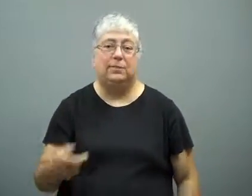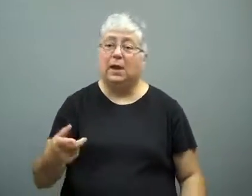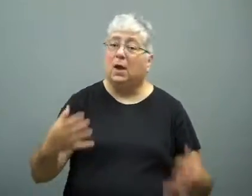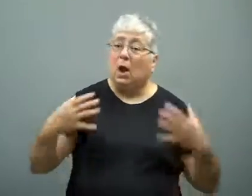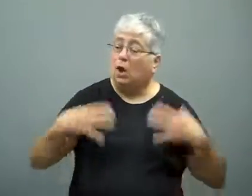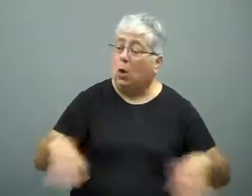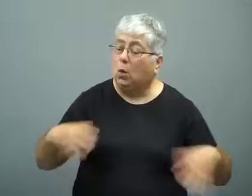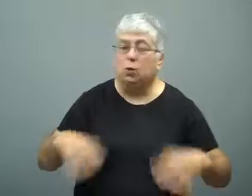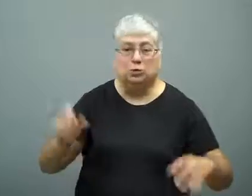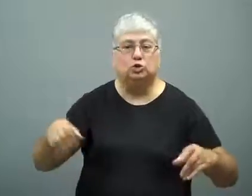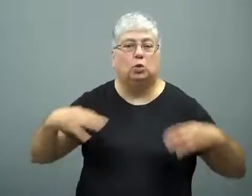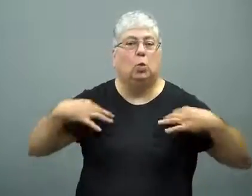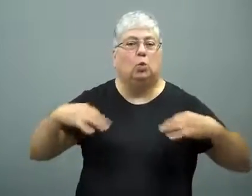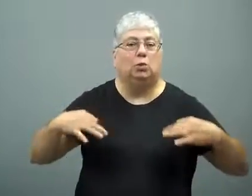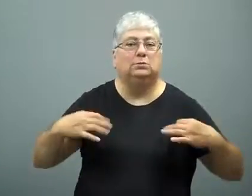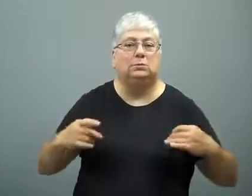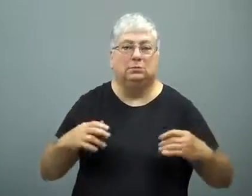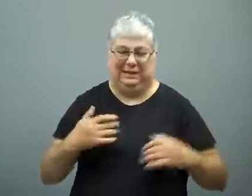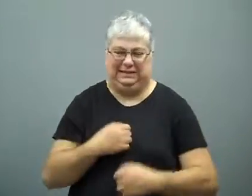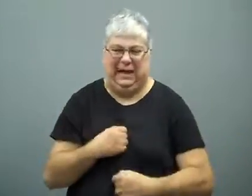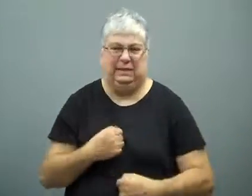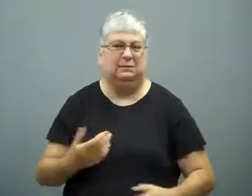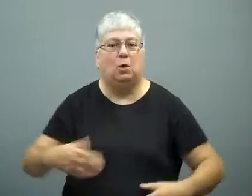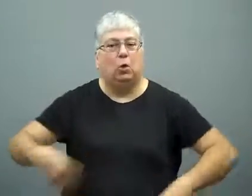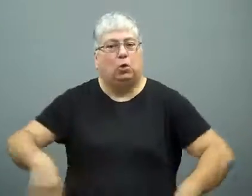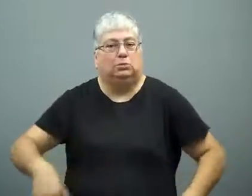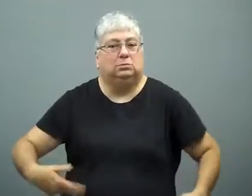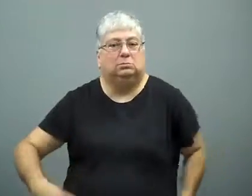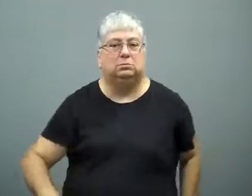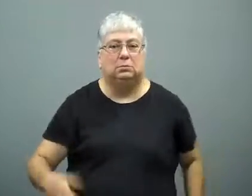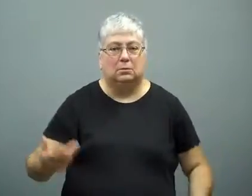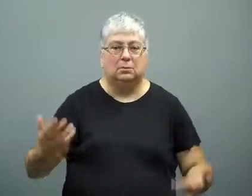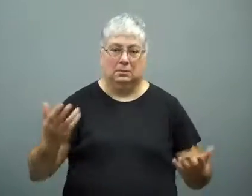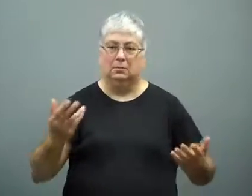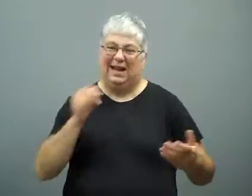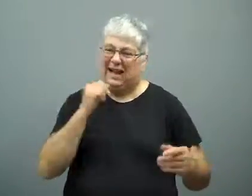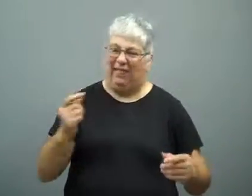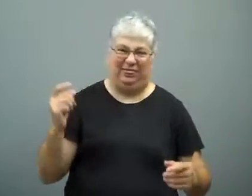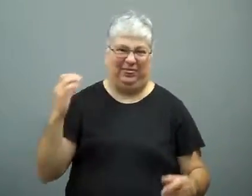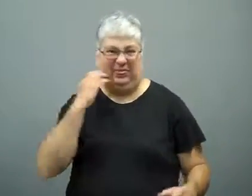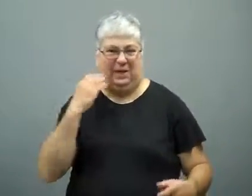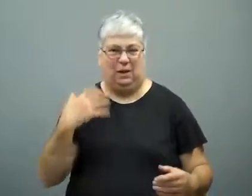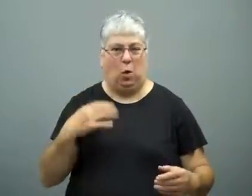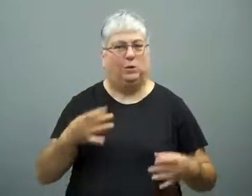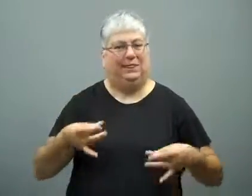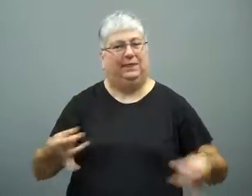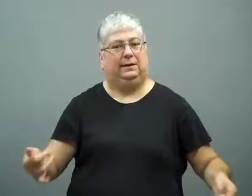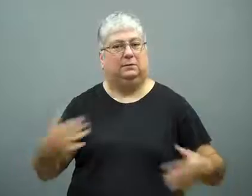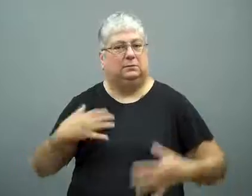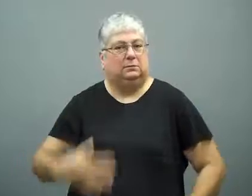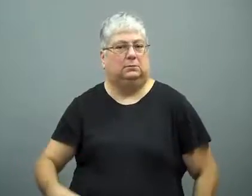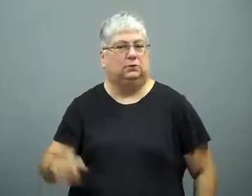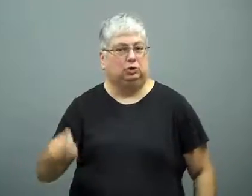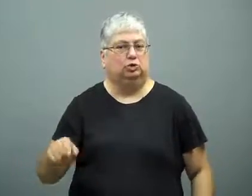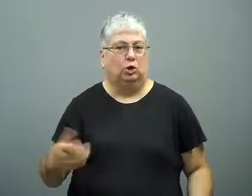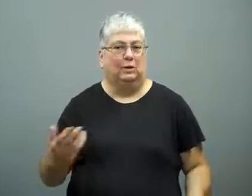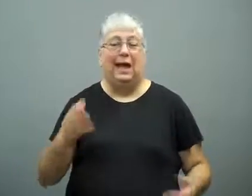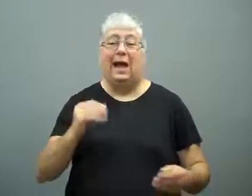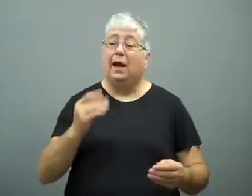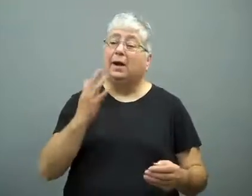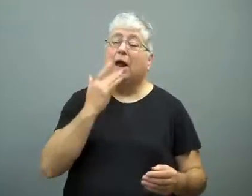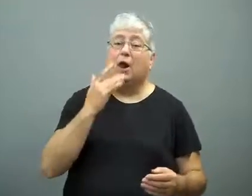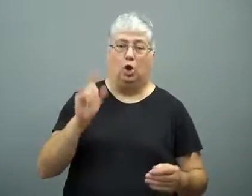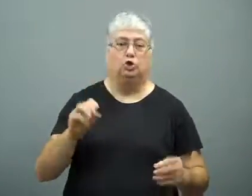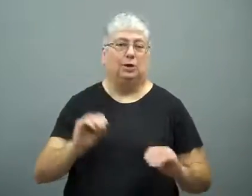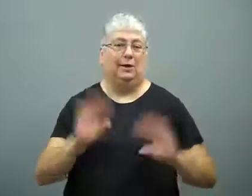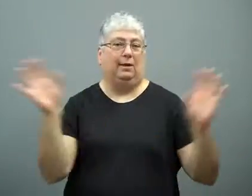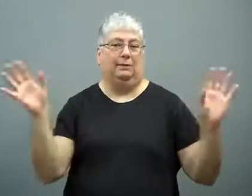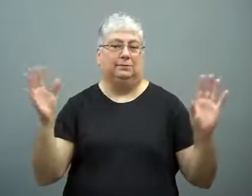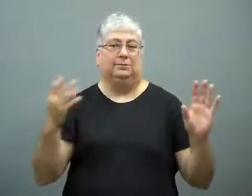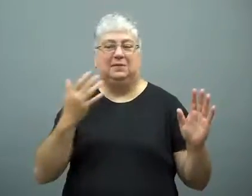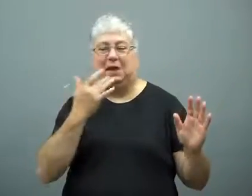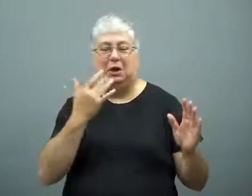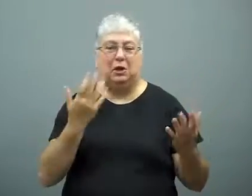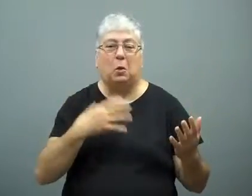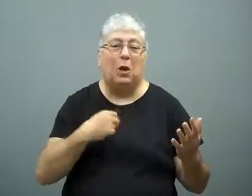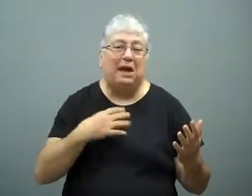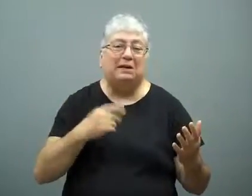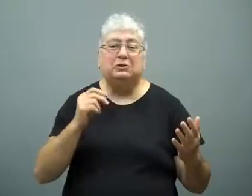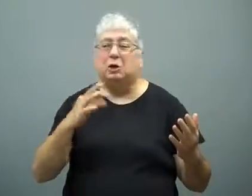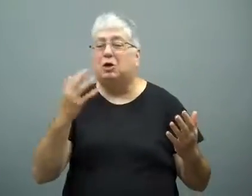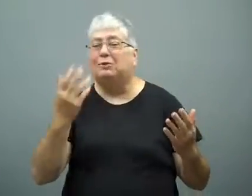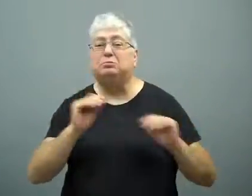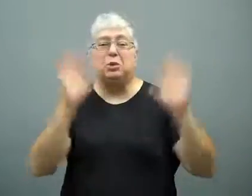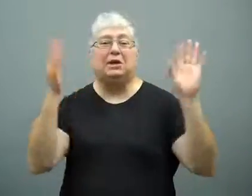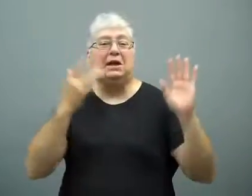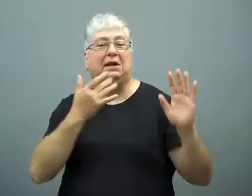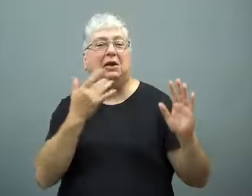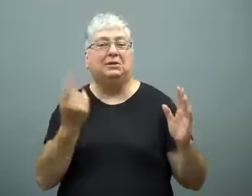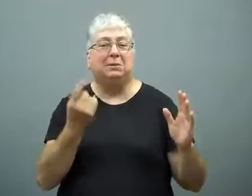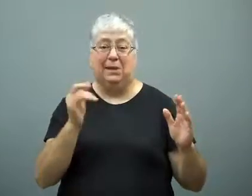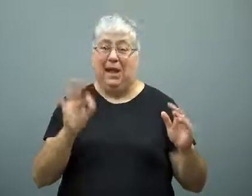Clothing should be lightweight and loose fitting.